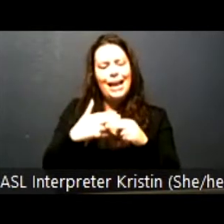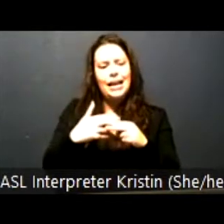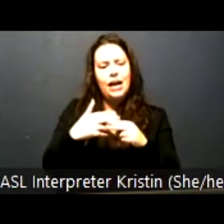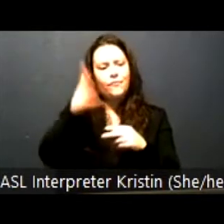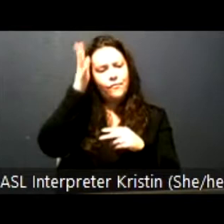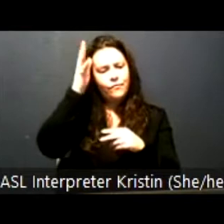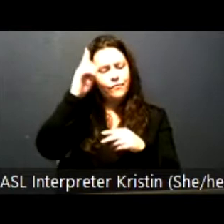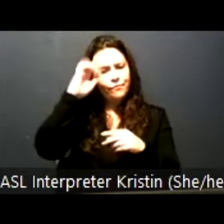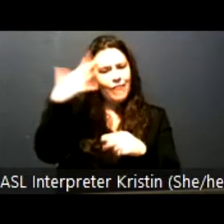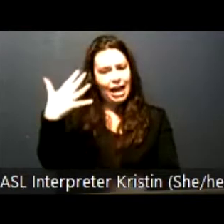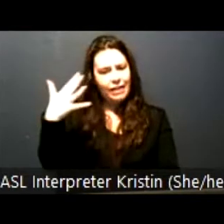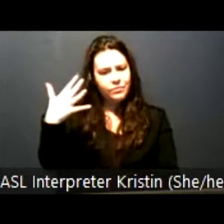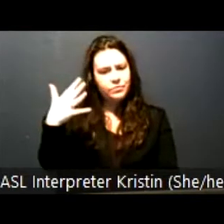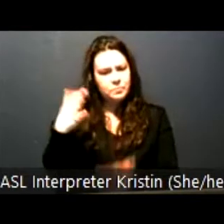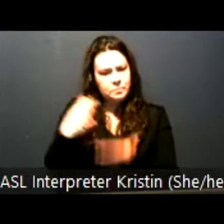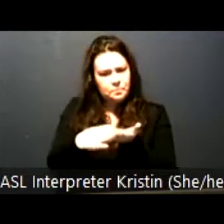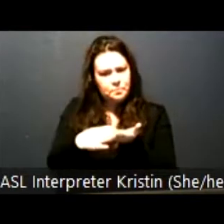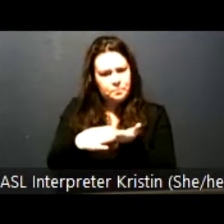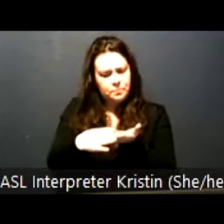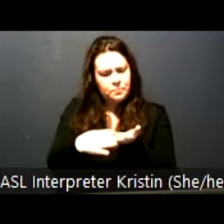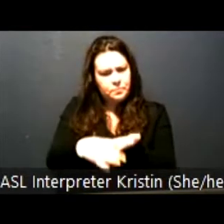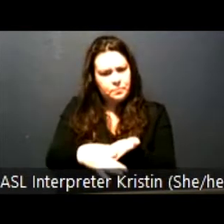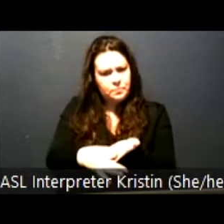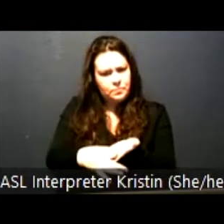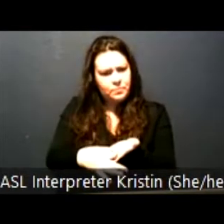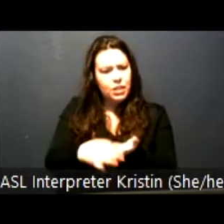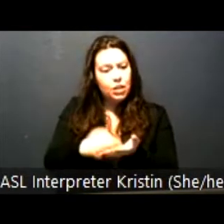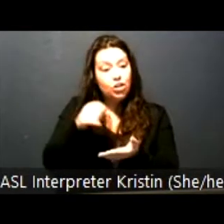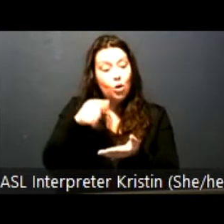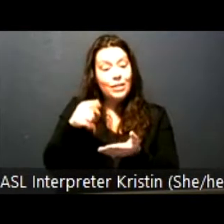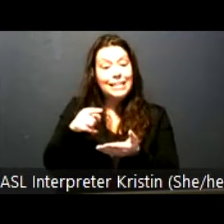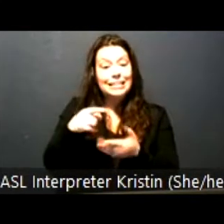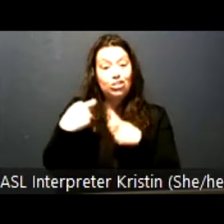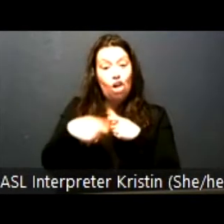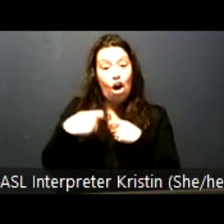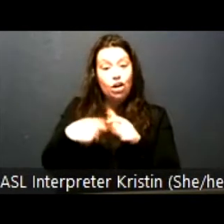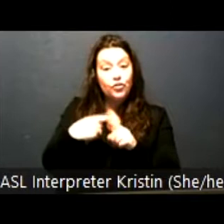And this tag recharges by the sun, so this little solar panel on top keeps it charged. So we're able to